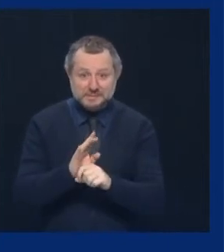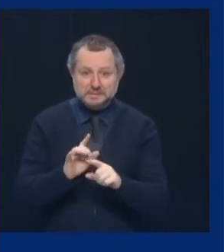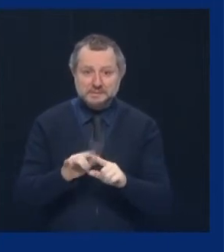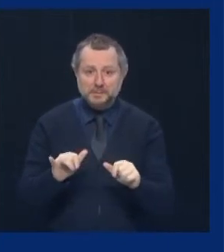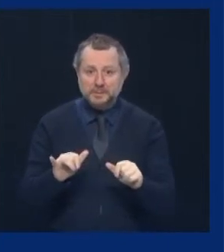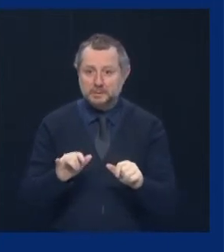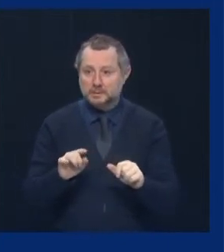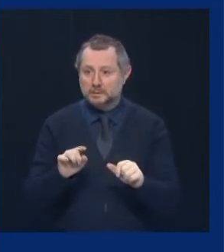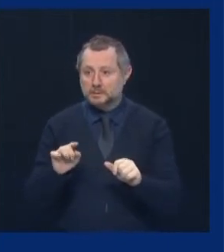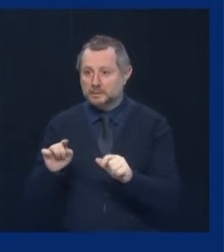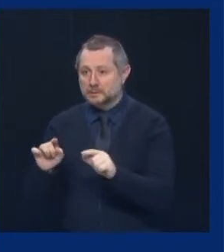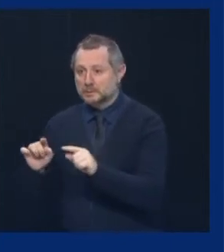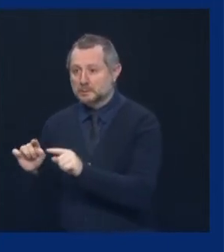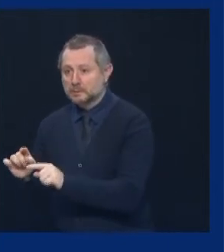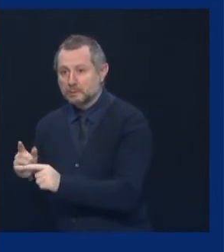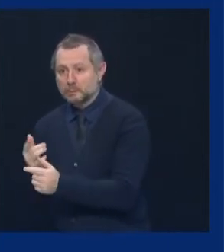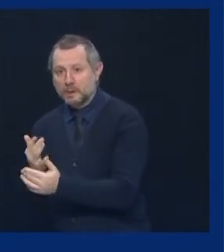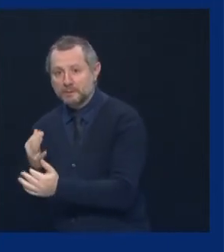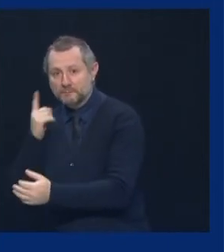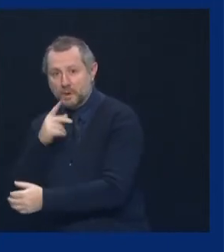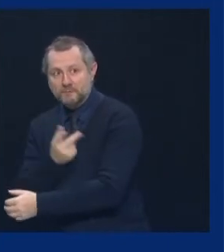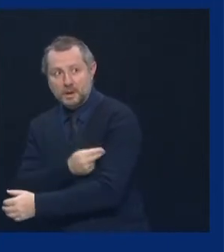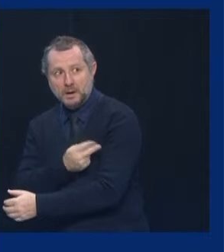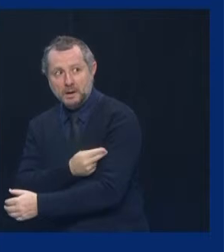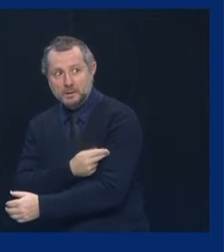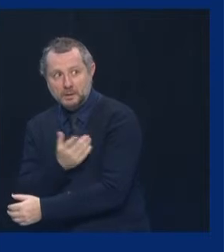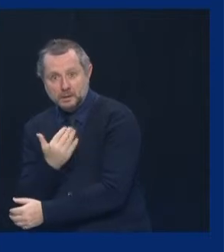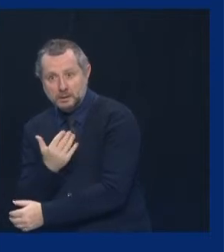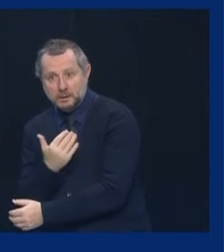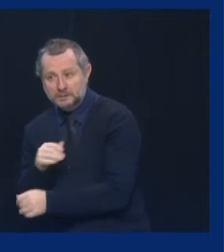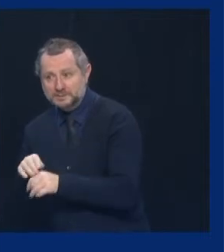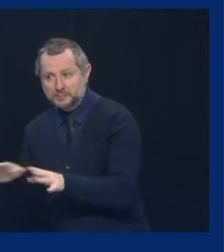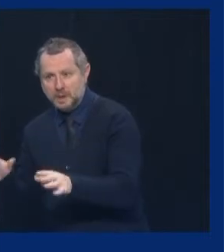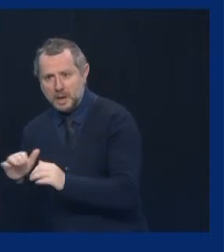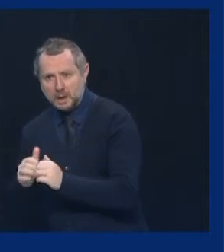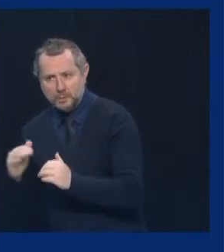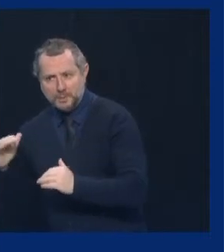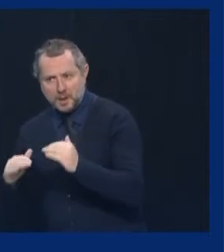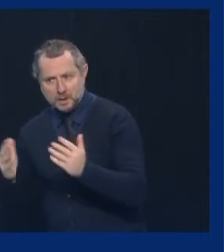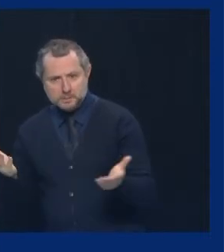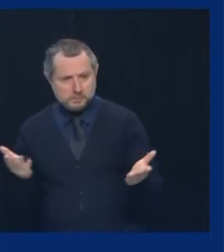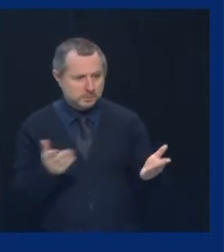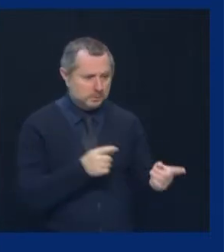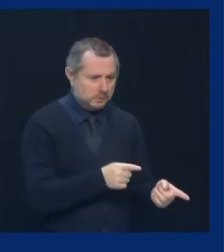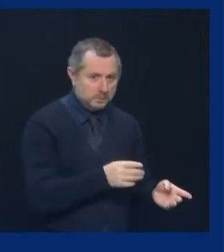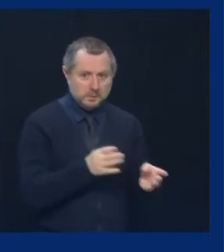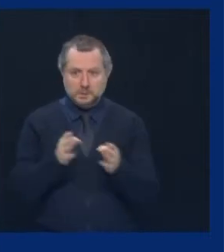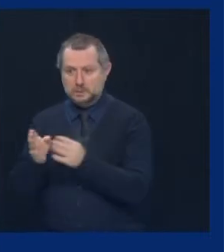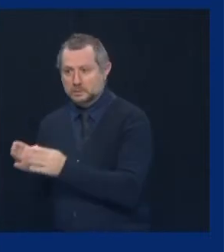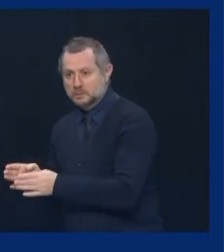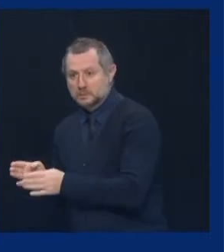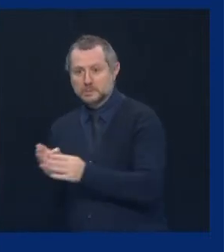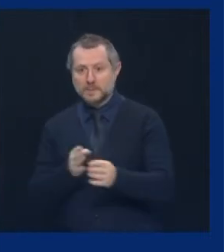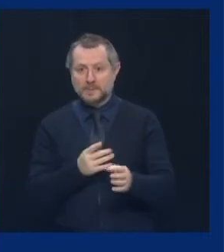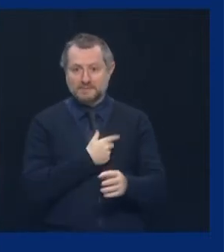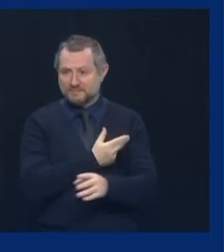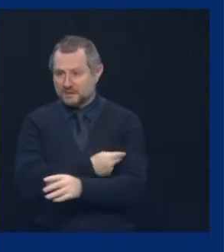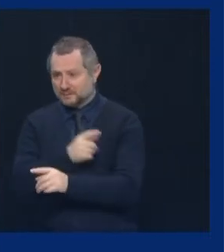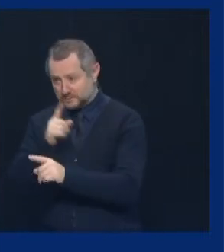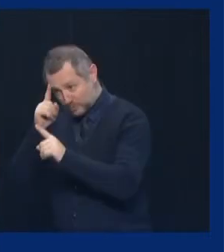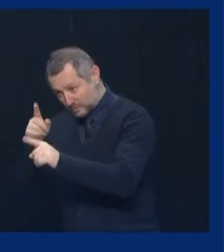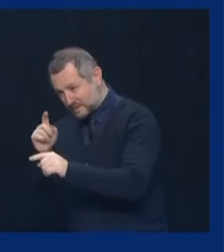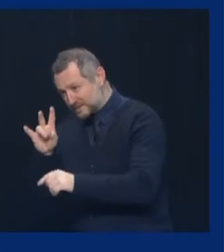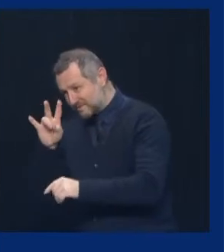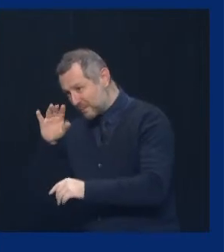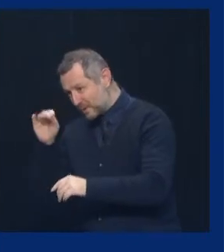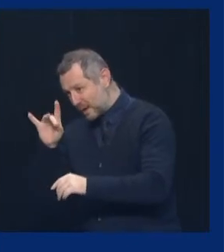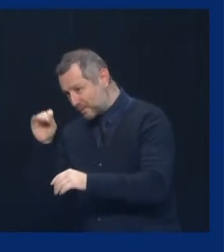THE ECONOMY SAFELY WHILE YOU'RE